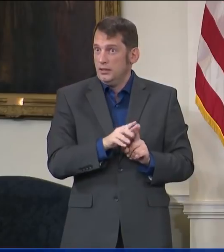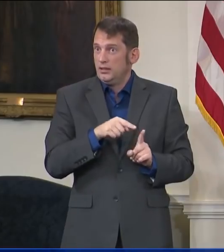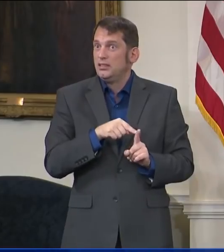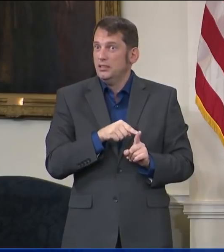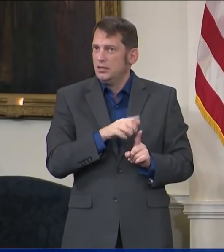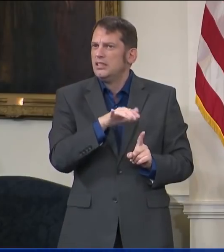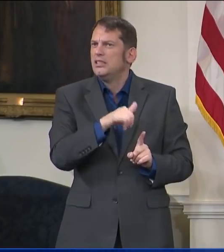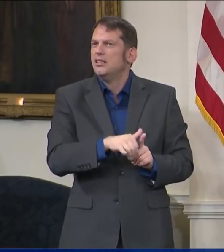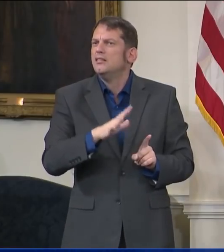THAT’S COVID POSITIVE.